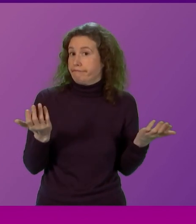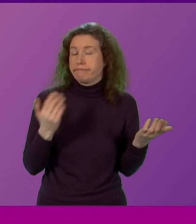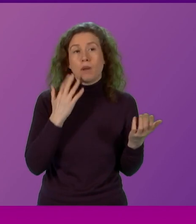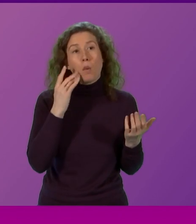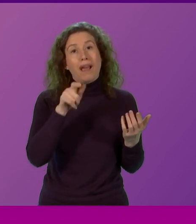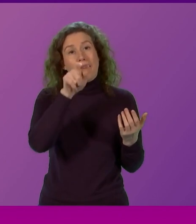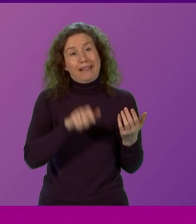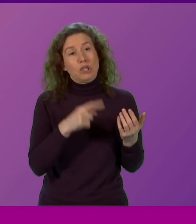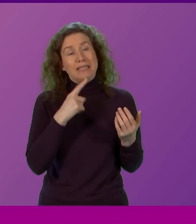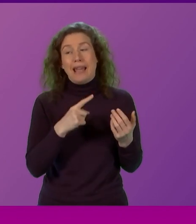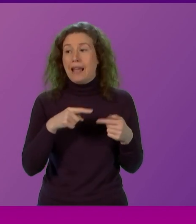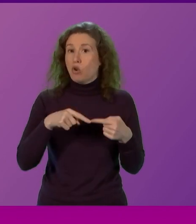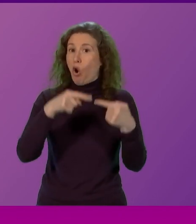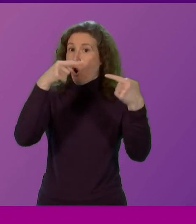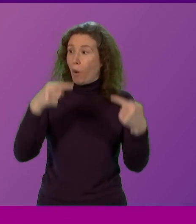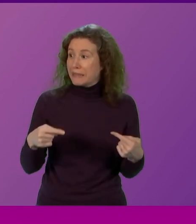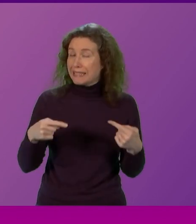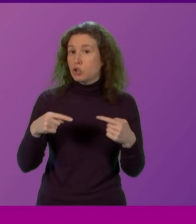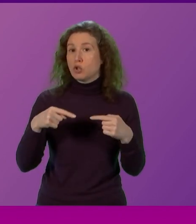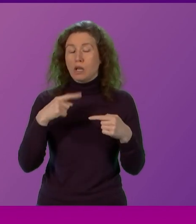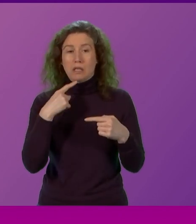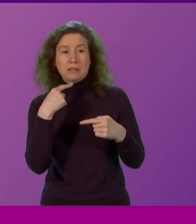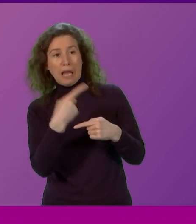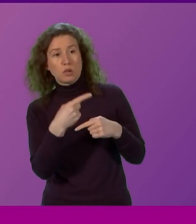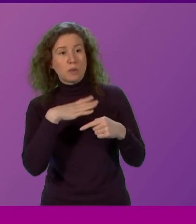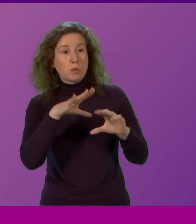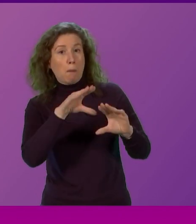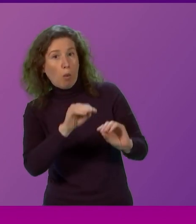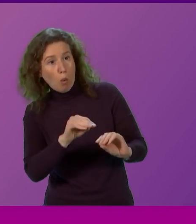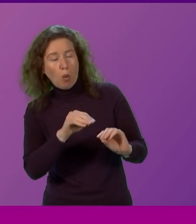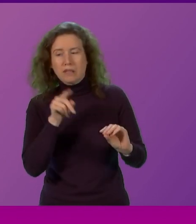She says that the opposition to the scheme and the calls to pause it are sheer political